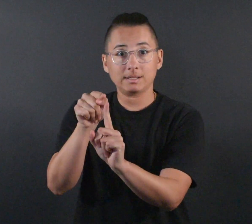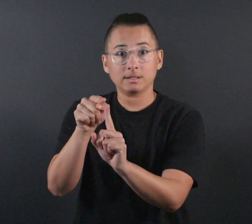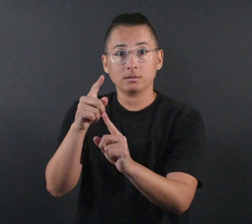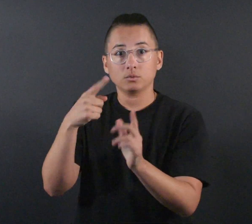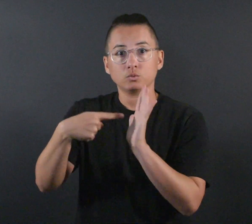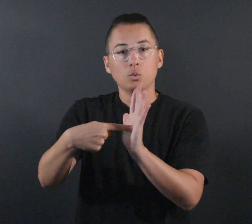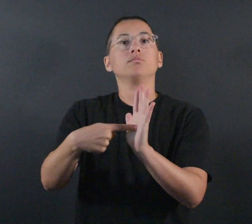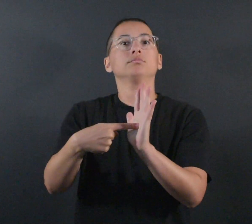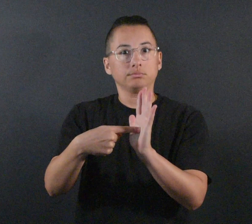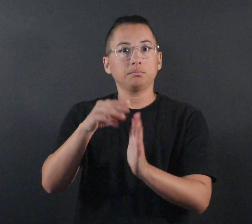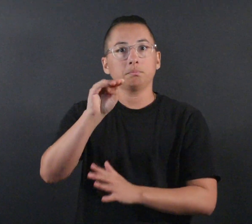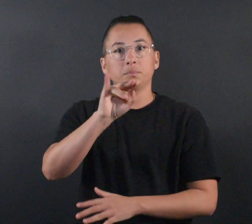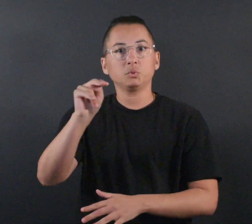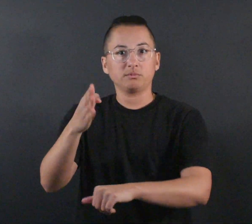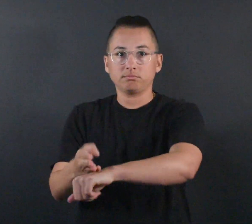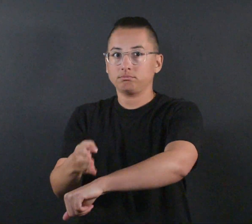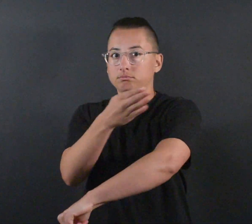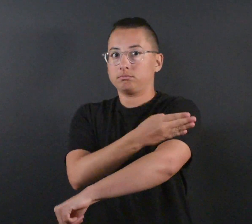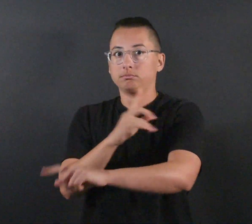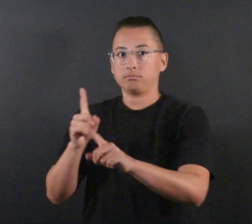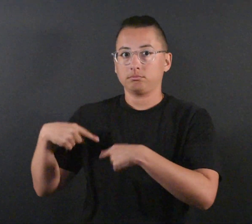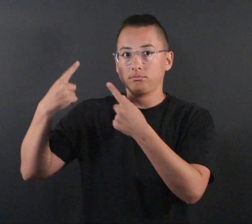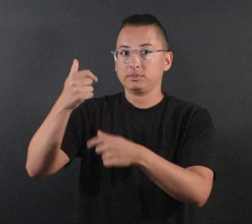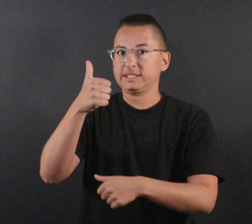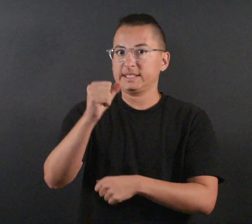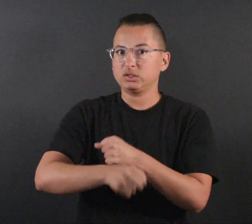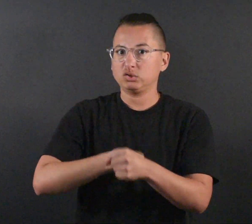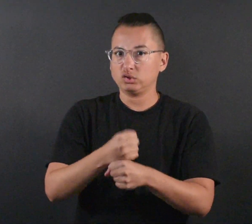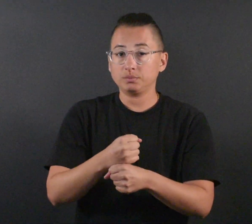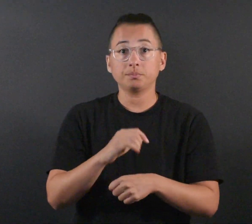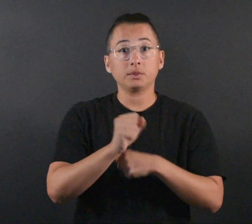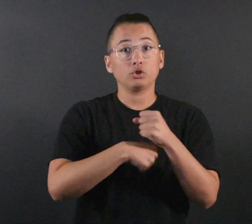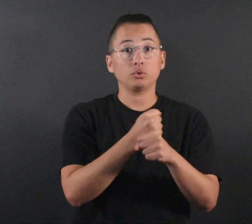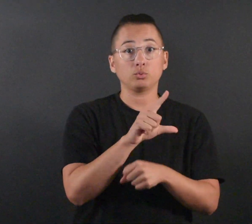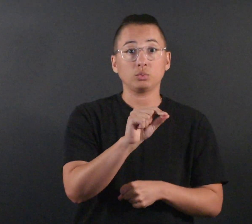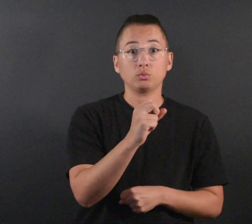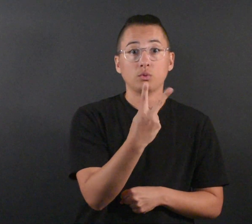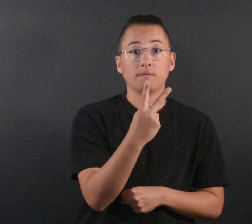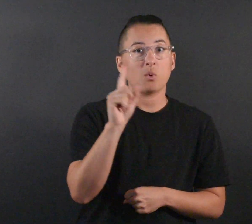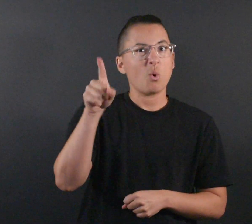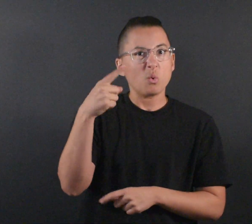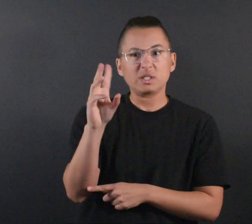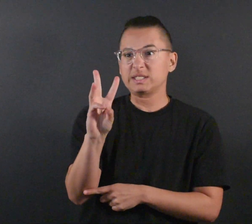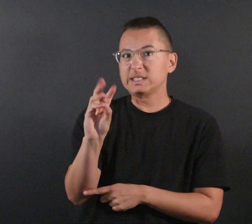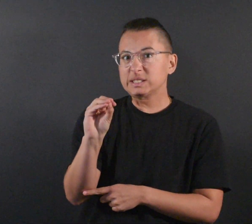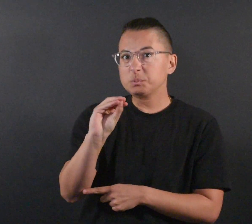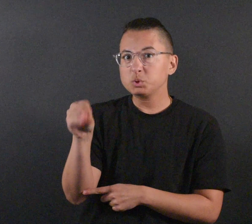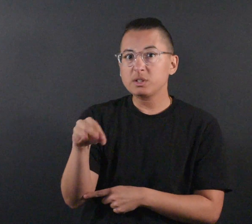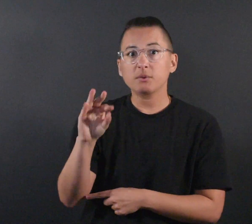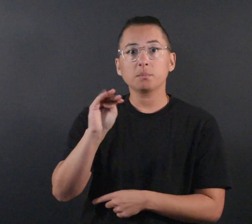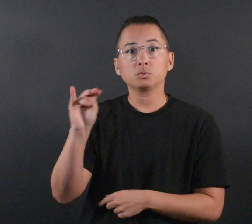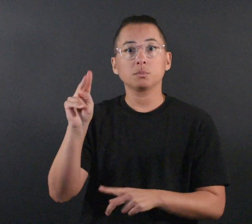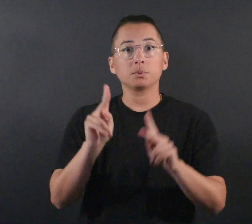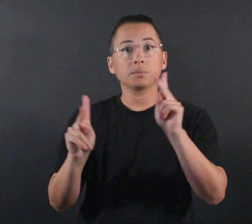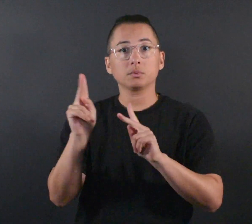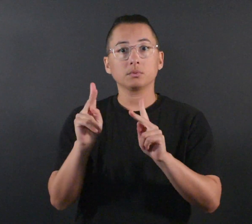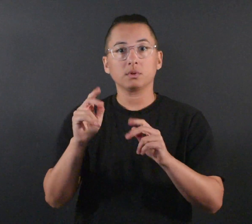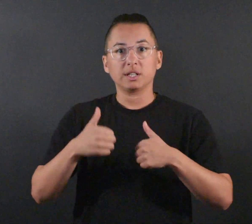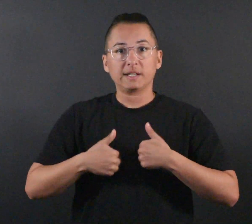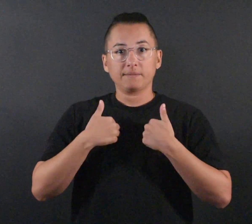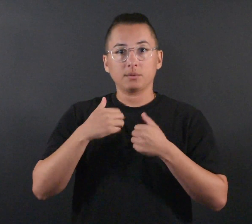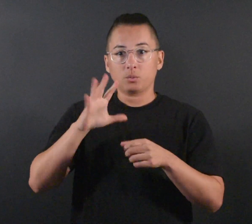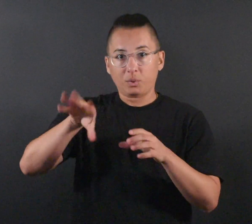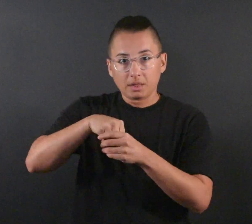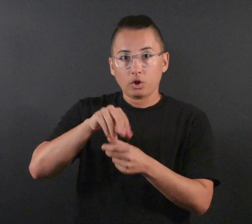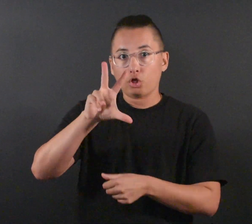Map found that Minnesota has come a long way during the last 10 years. In 2012, only 60% of